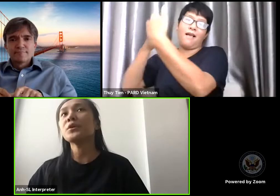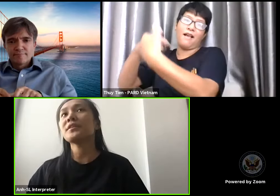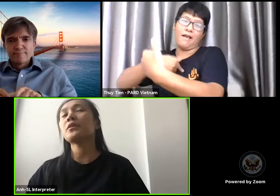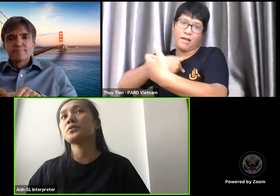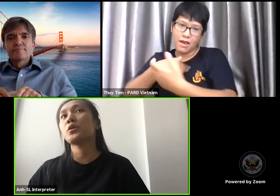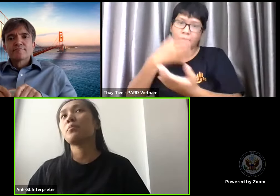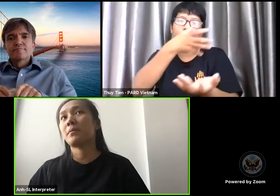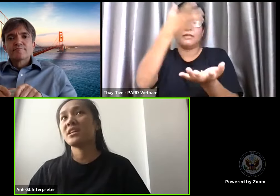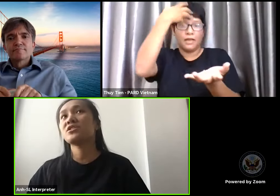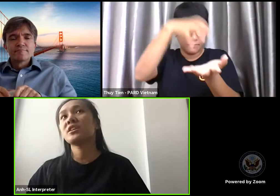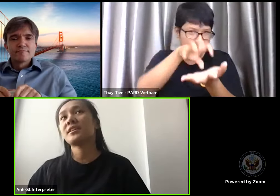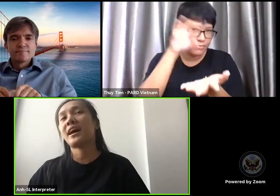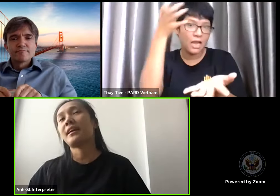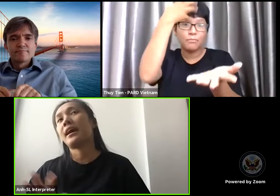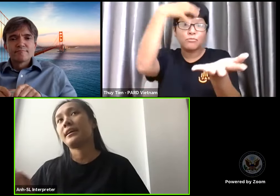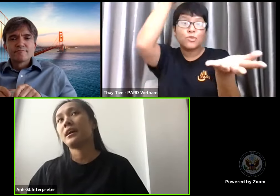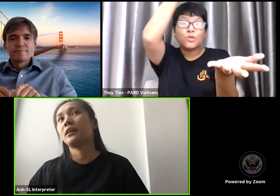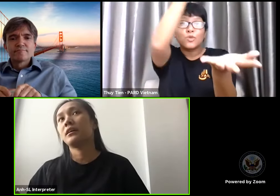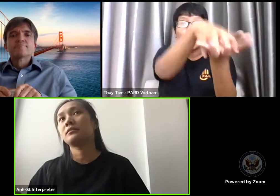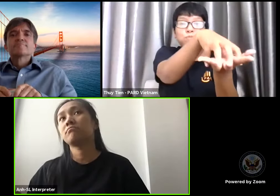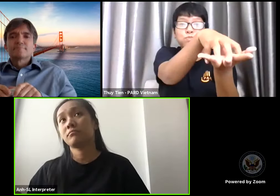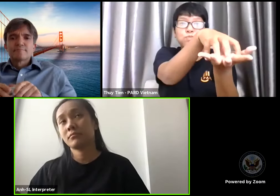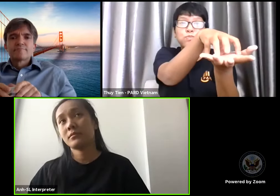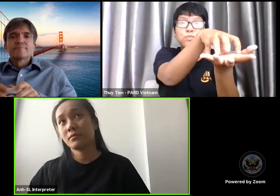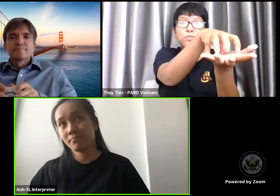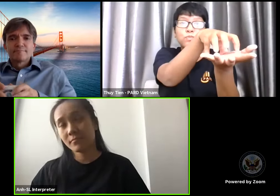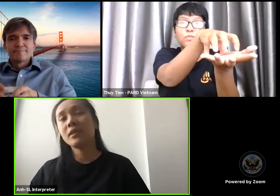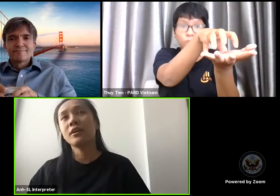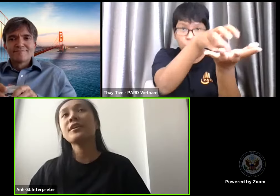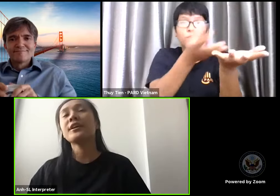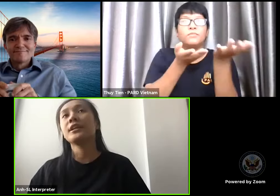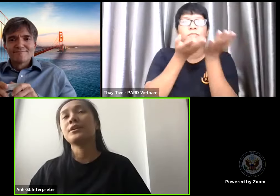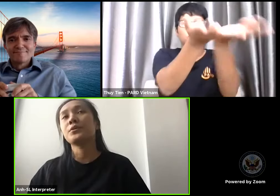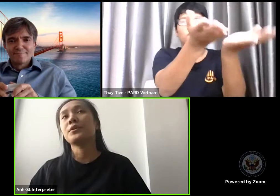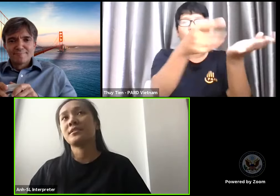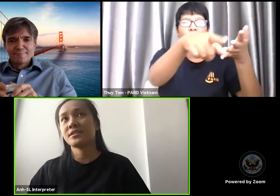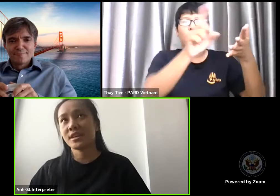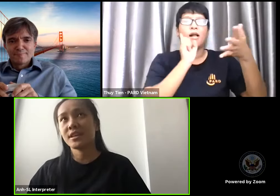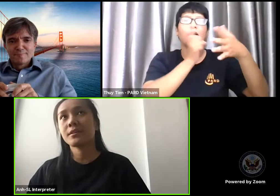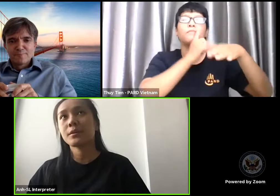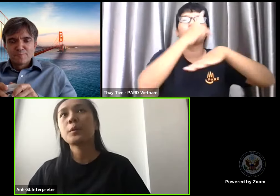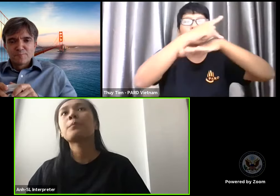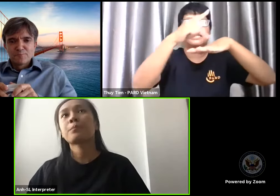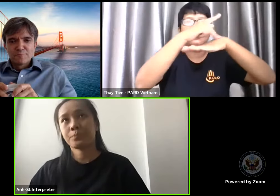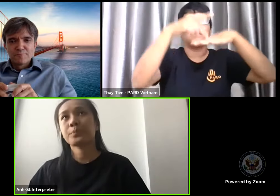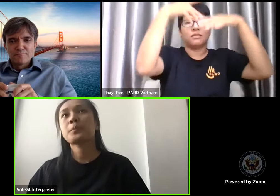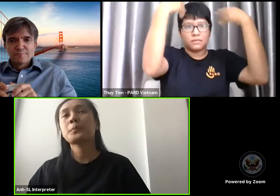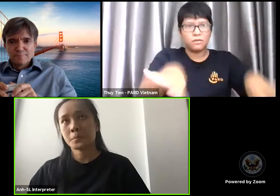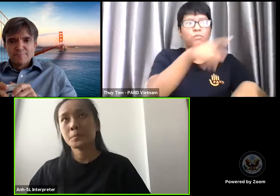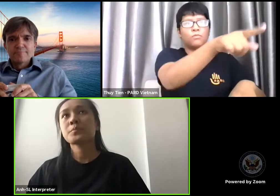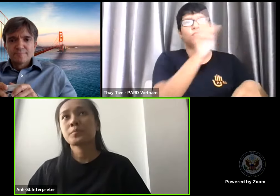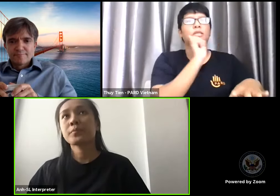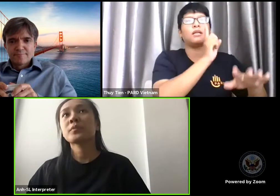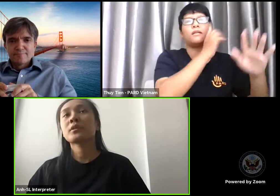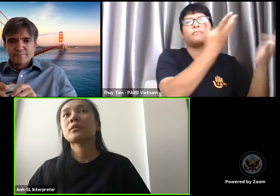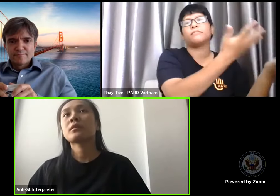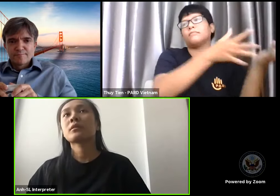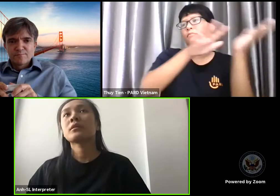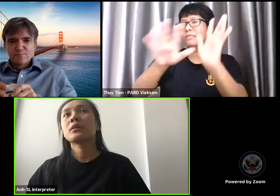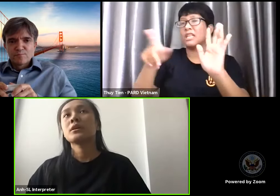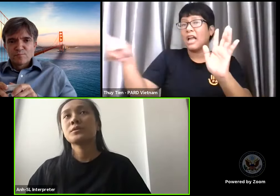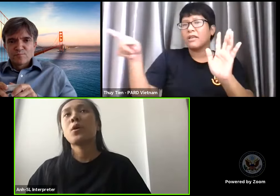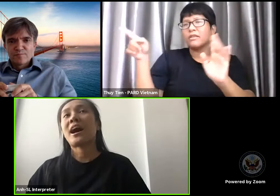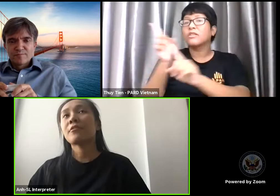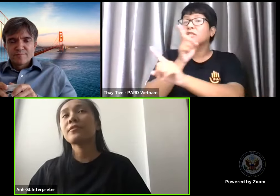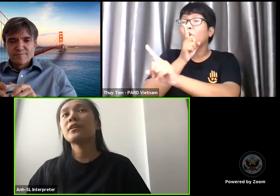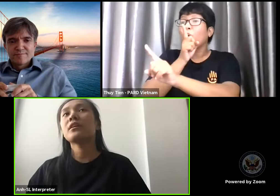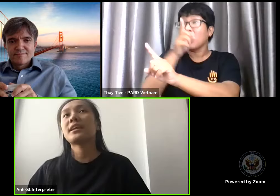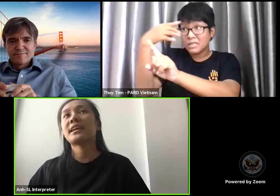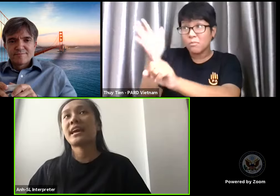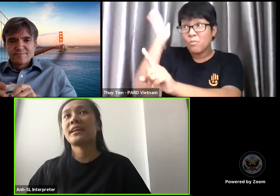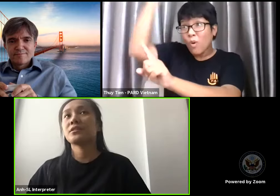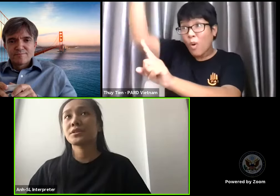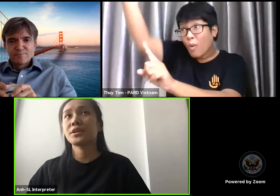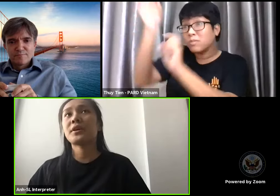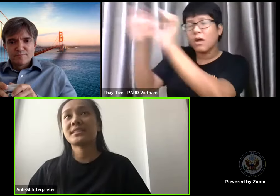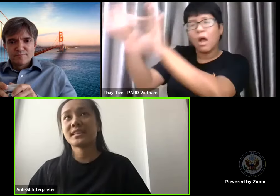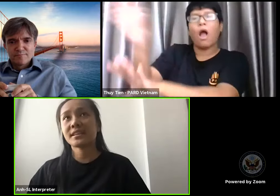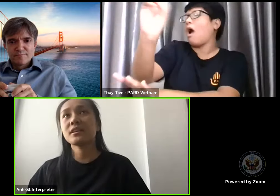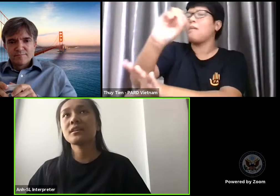that's also my major that I learned in the United States. So after they get the skill and techniques